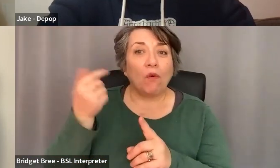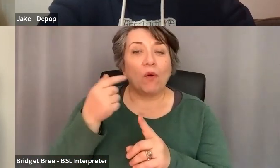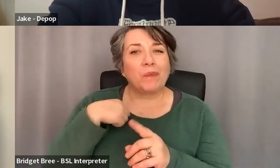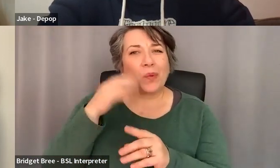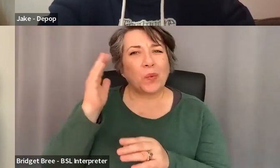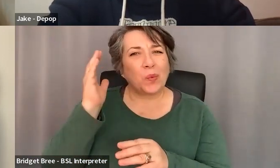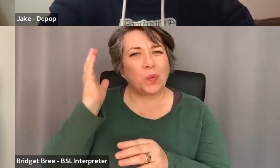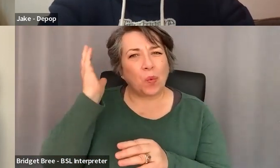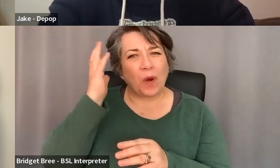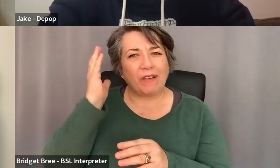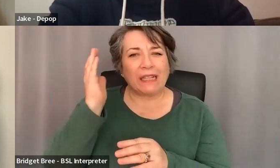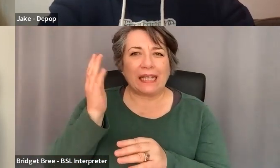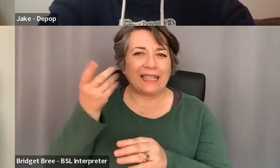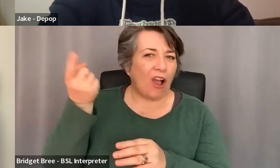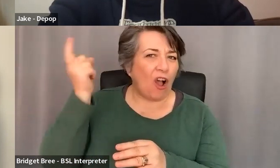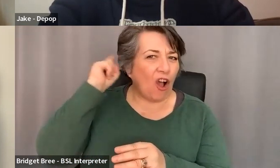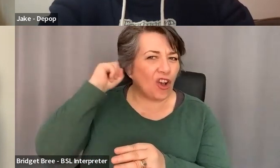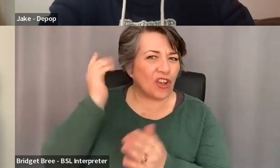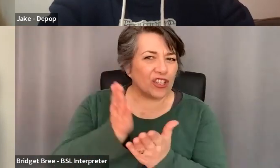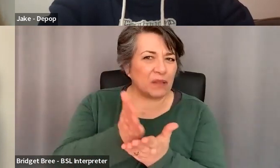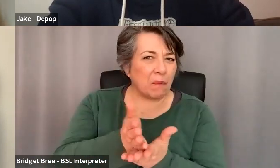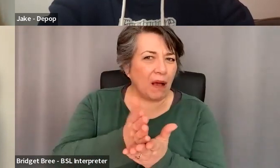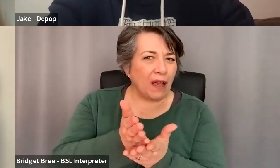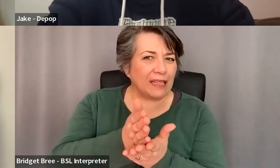Those unconscious biases that sometimes creep in. Fantastic, a lot of candidates may be concerned about that. The uncon chess biases.